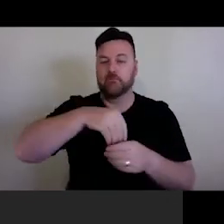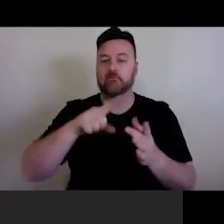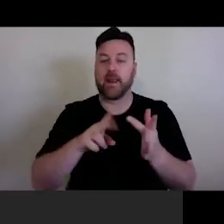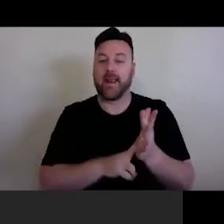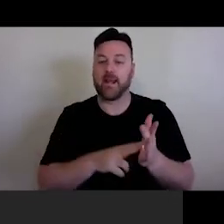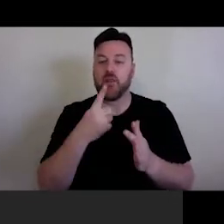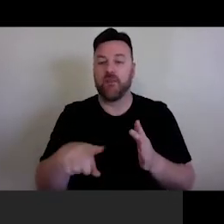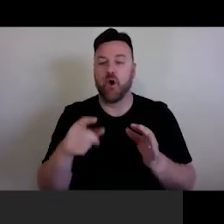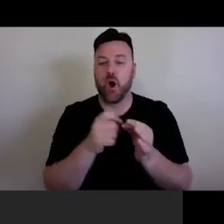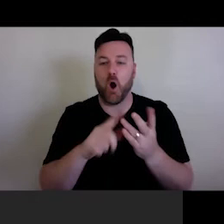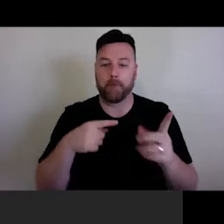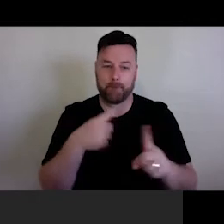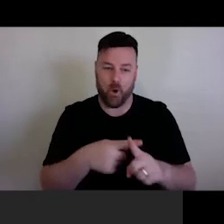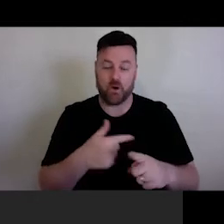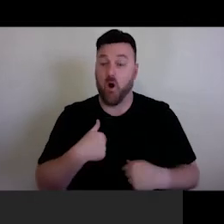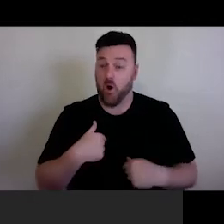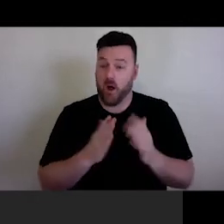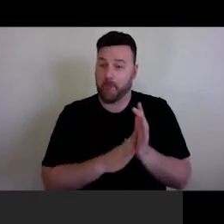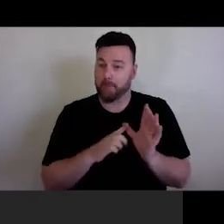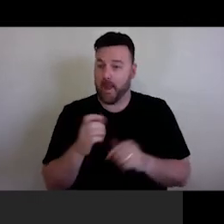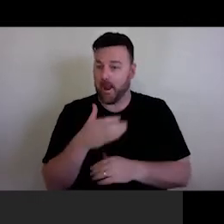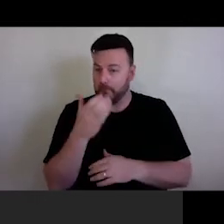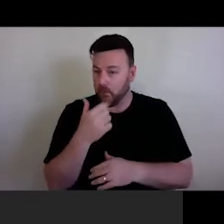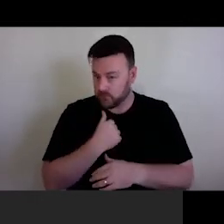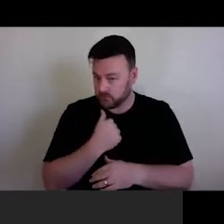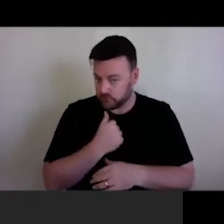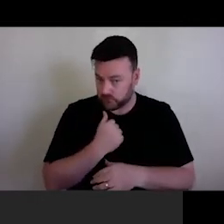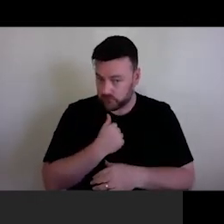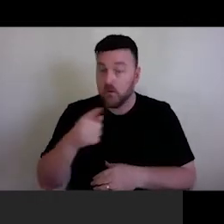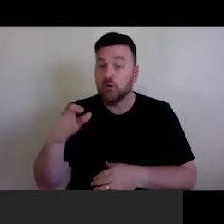I like Apple macs. You don't hoo necessarily need to use that. A lot